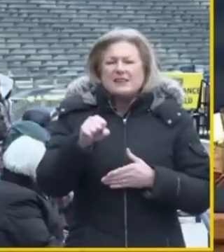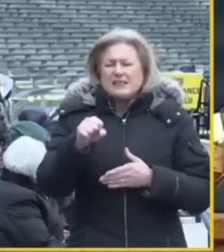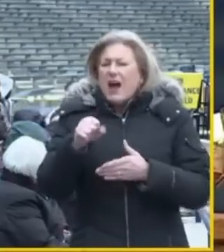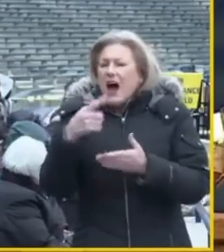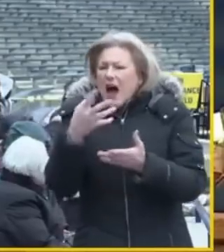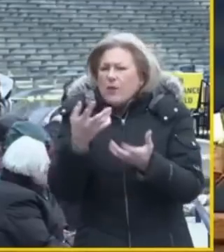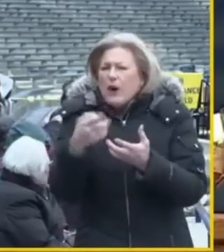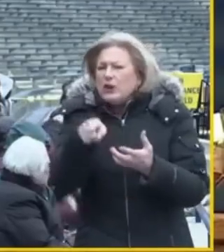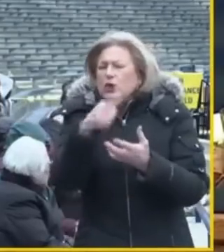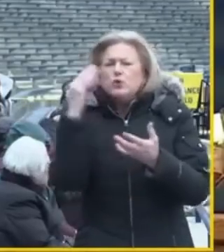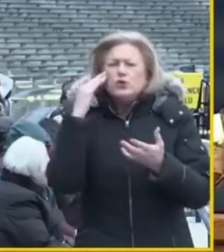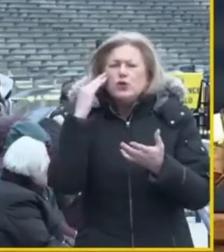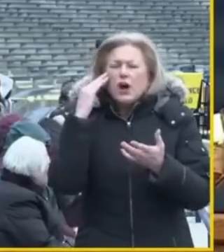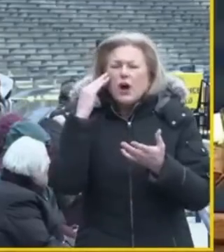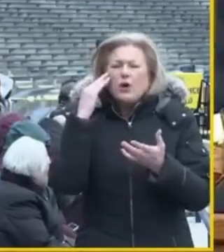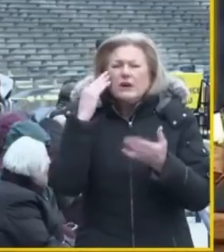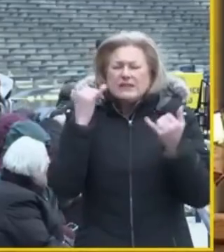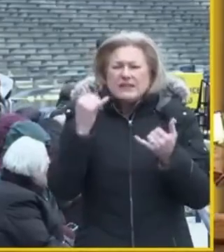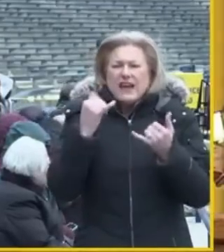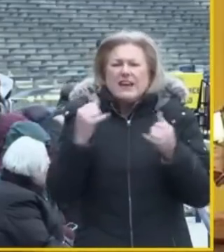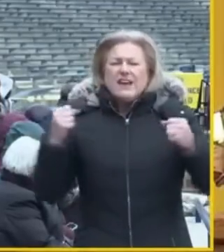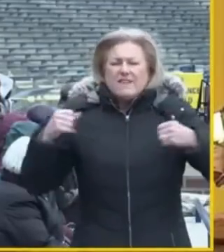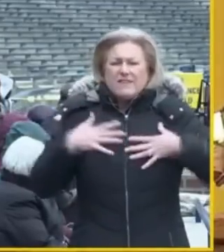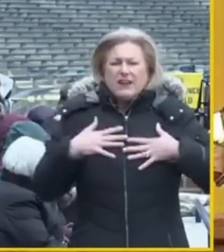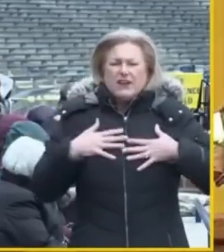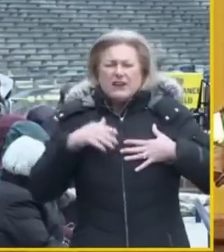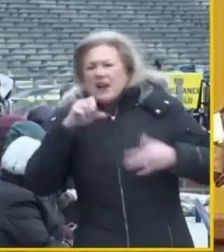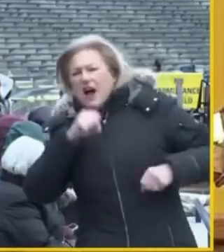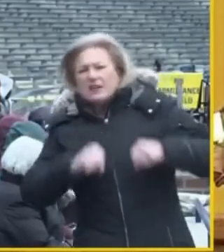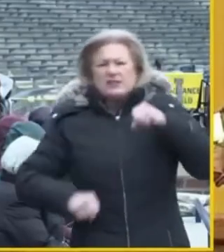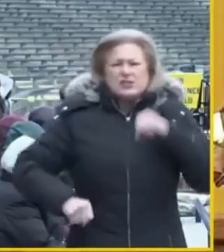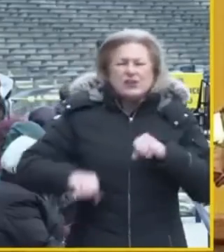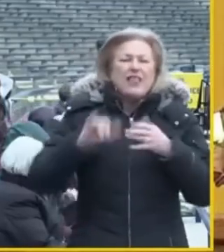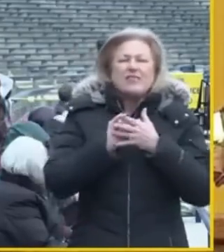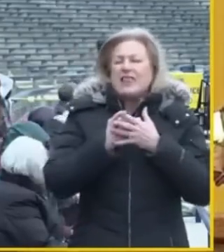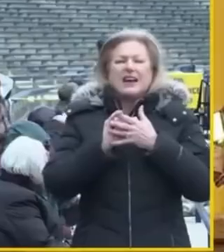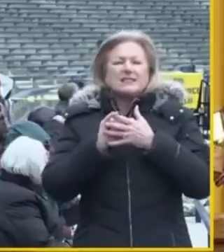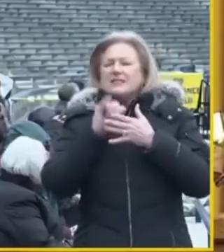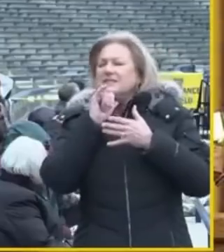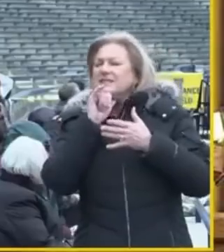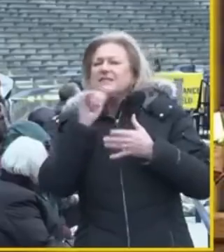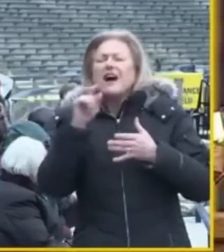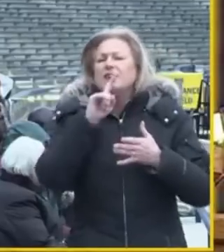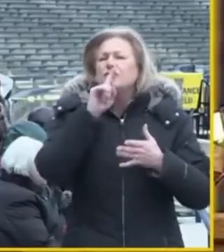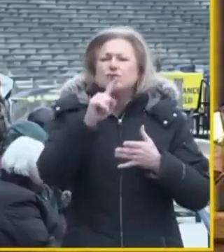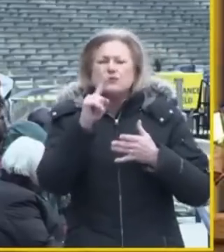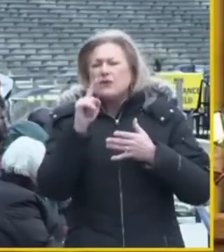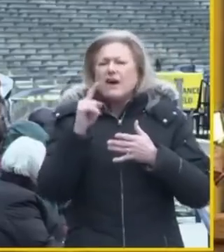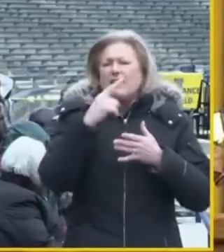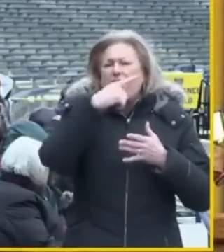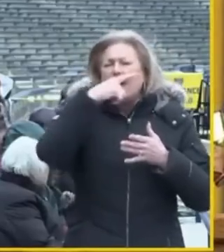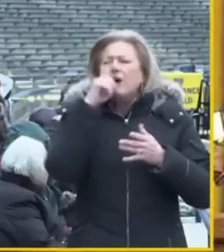Fear, uncertainty, they're an illusion. So is the belief that you are small,